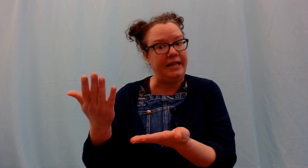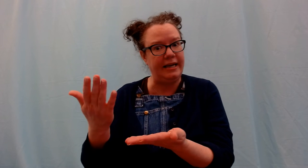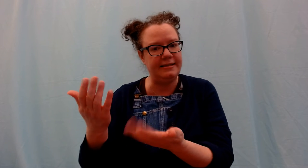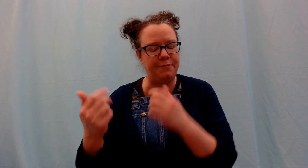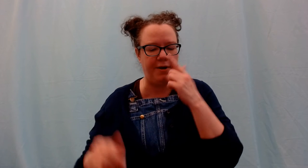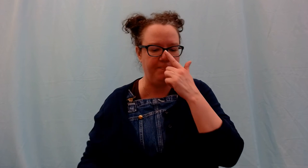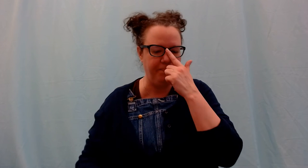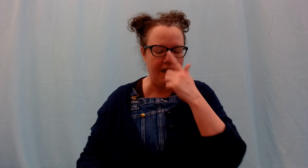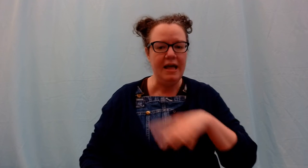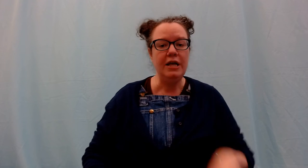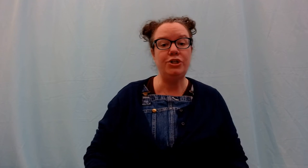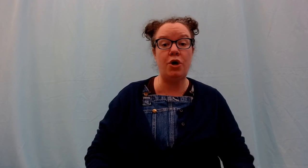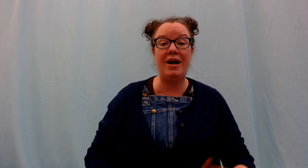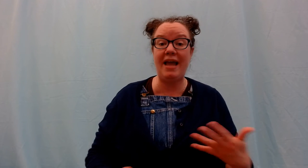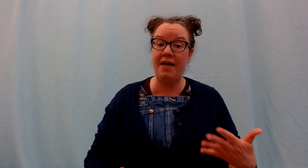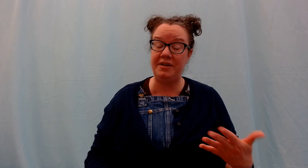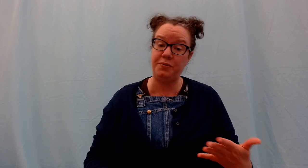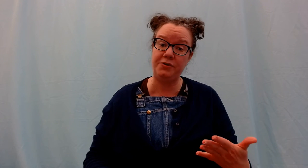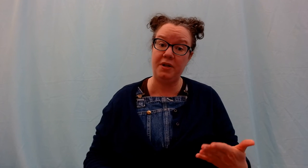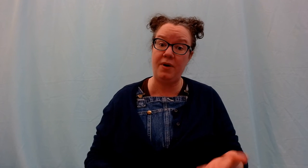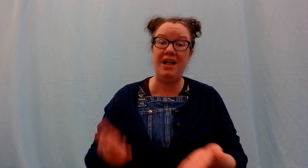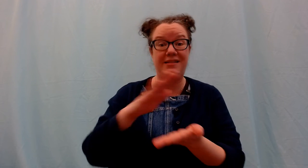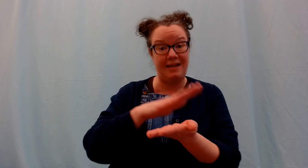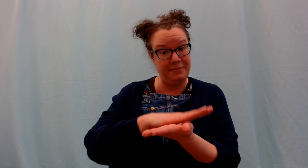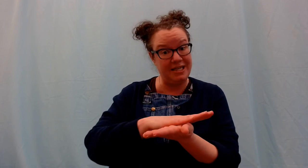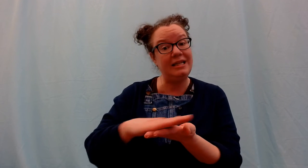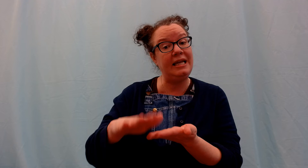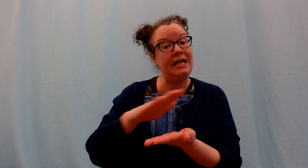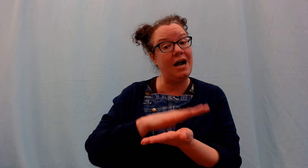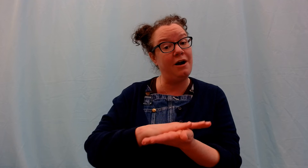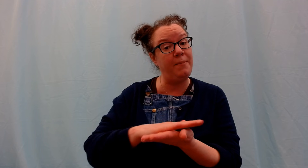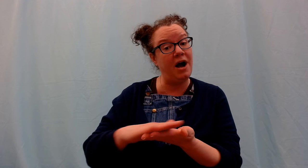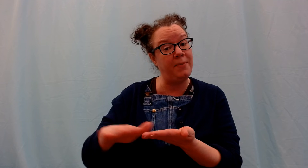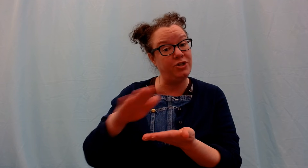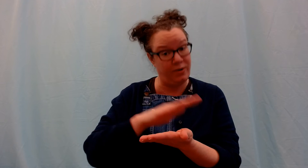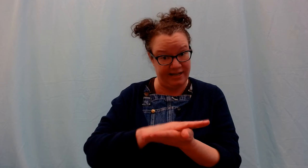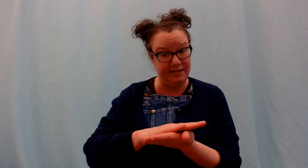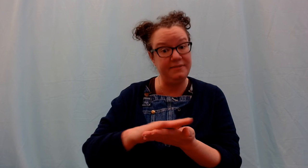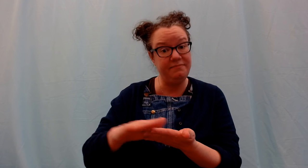cleaning something. So again this works really well. It's time to clean our up our toys.